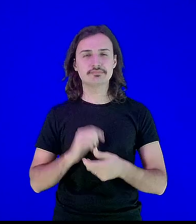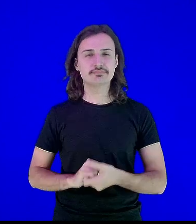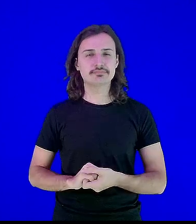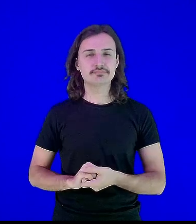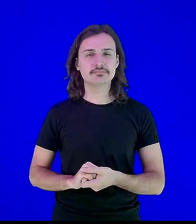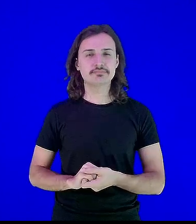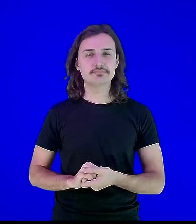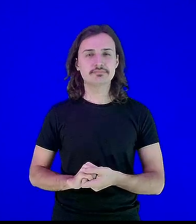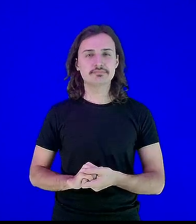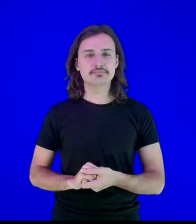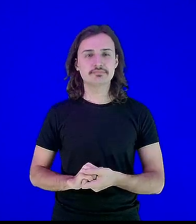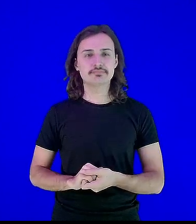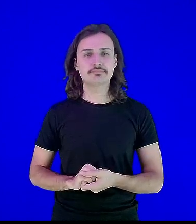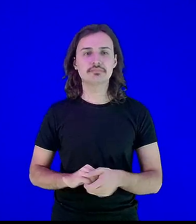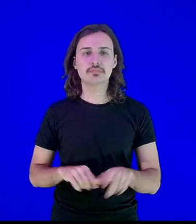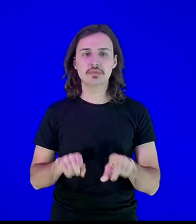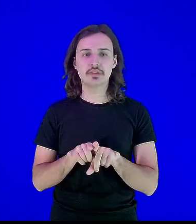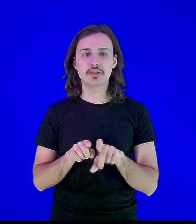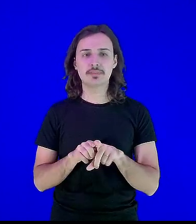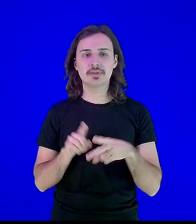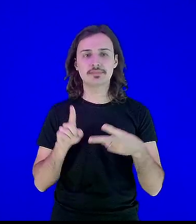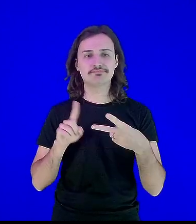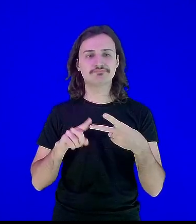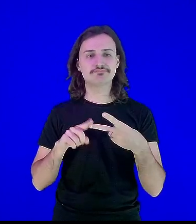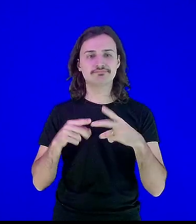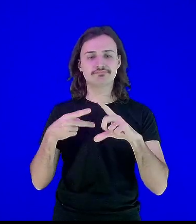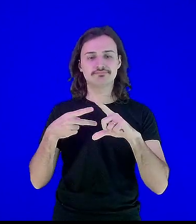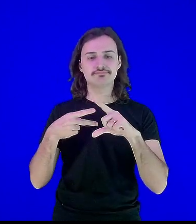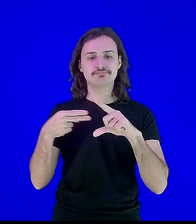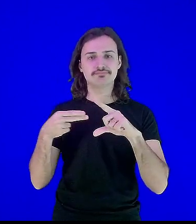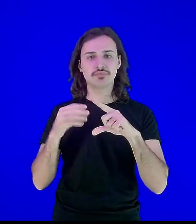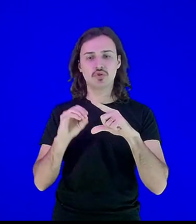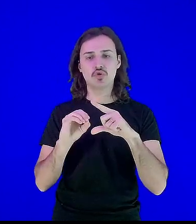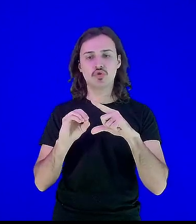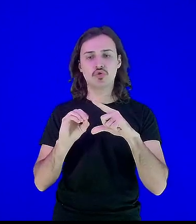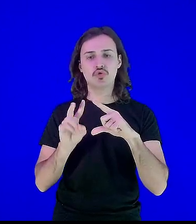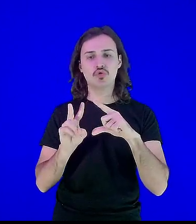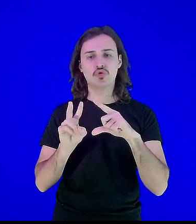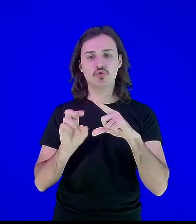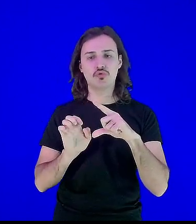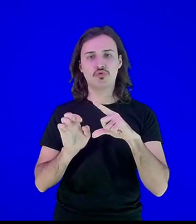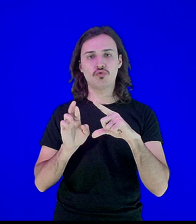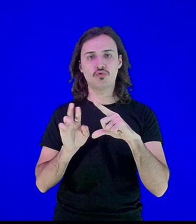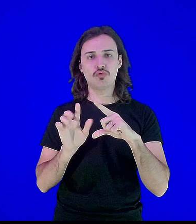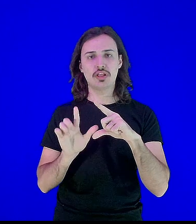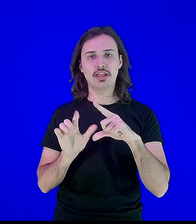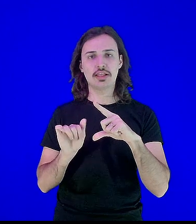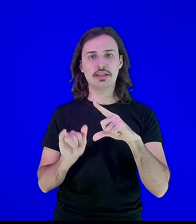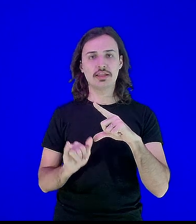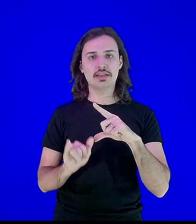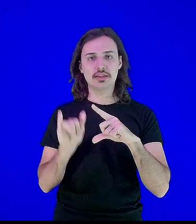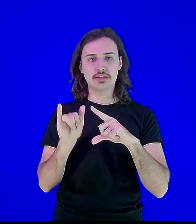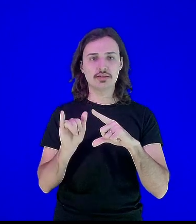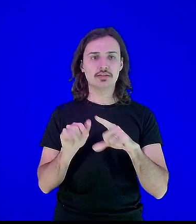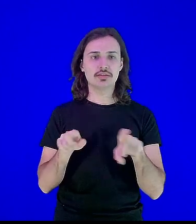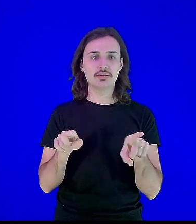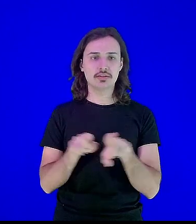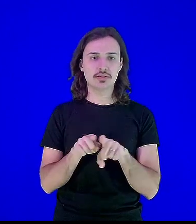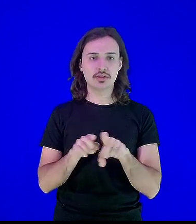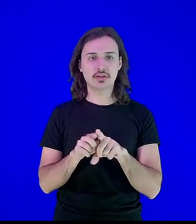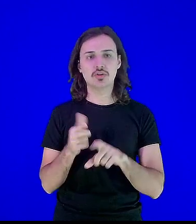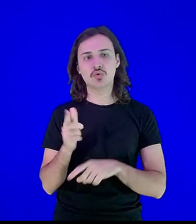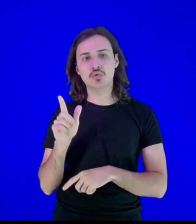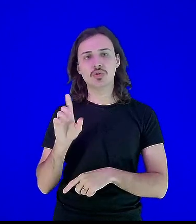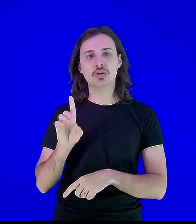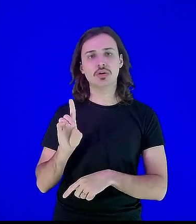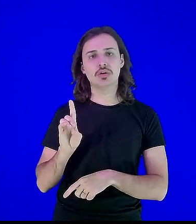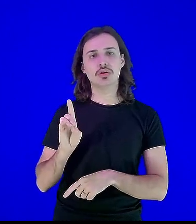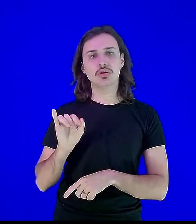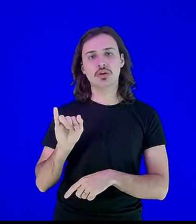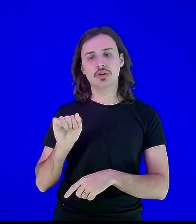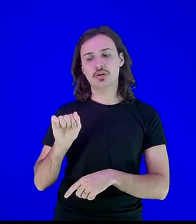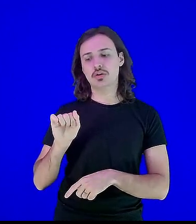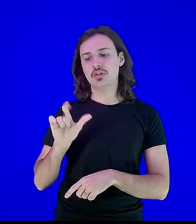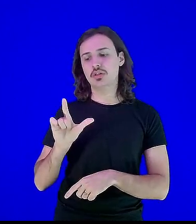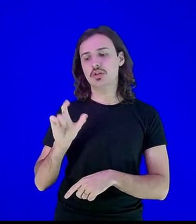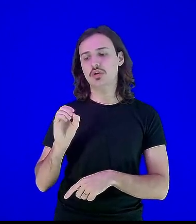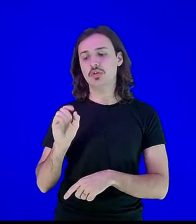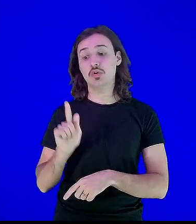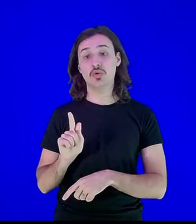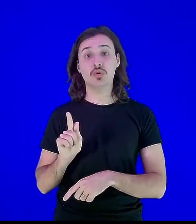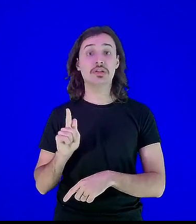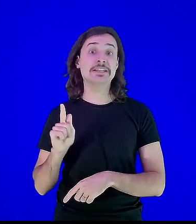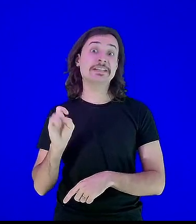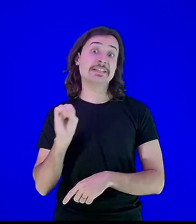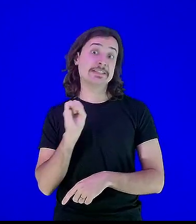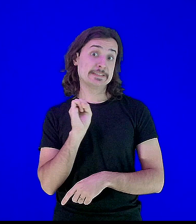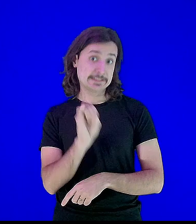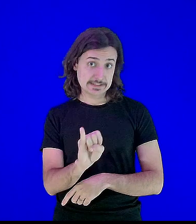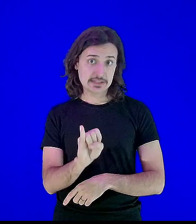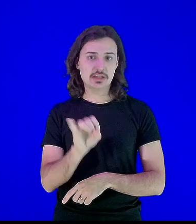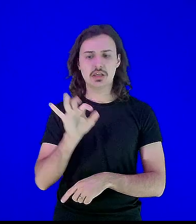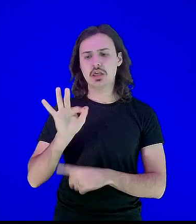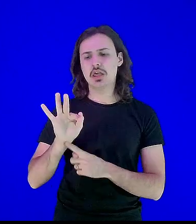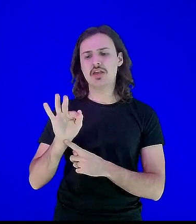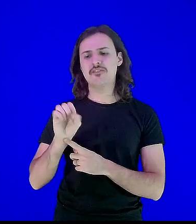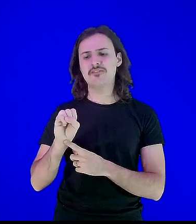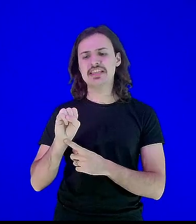"v-overlay" also "v-dialogue", if you try to use "FSW" components within any of those